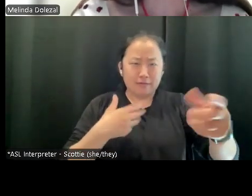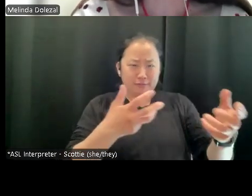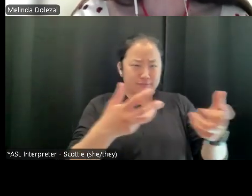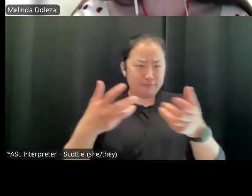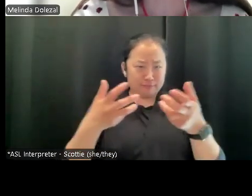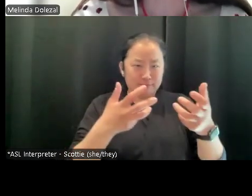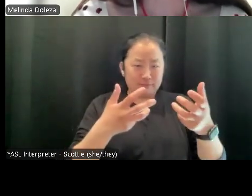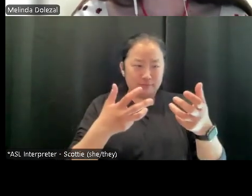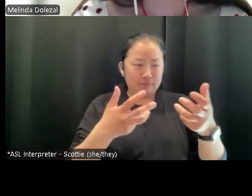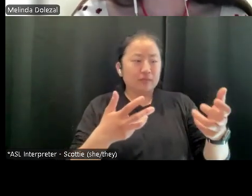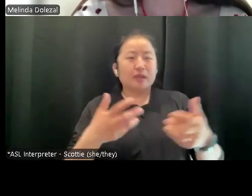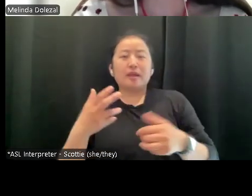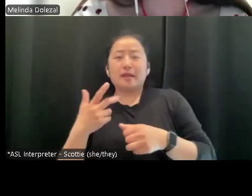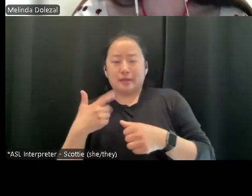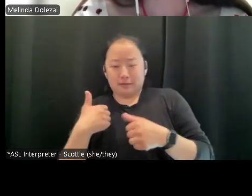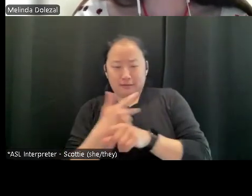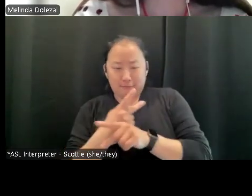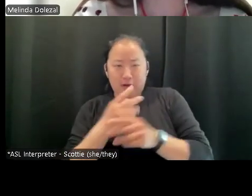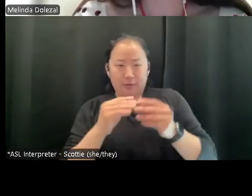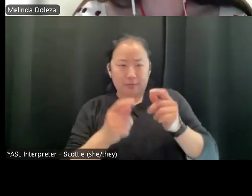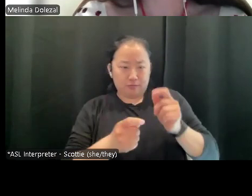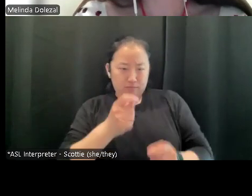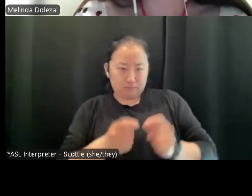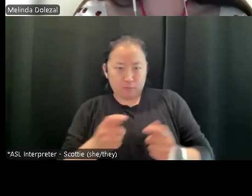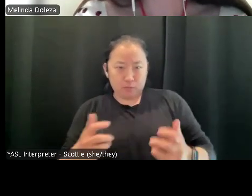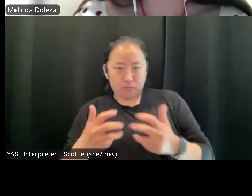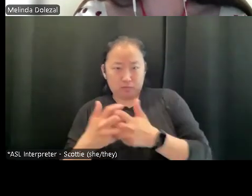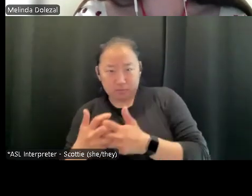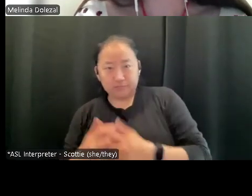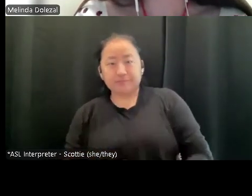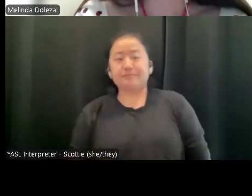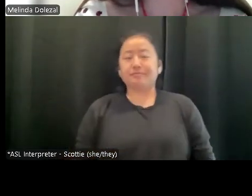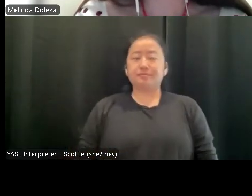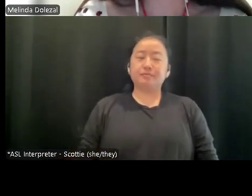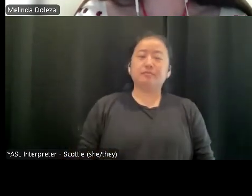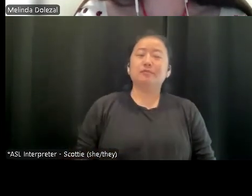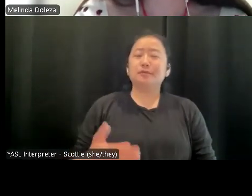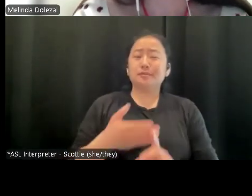So here you see an example of the side cars, so as with the trike on the previous page,